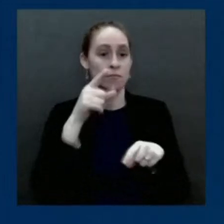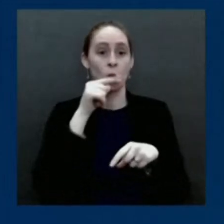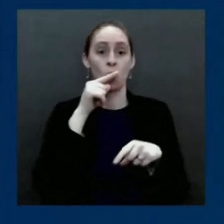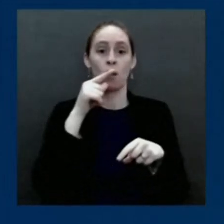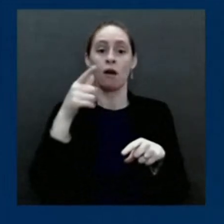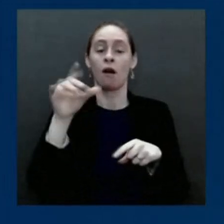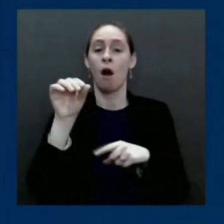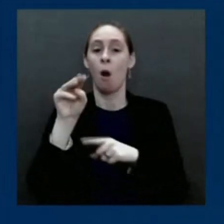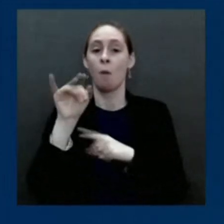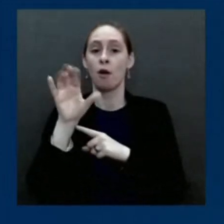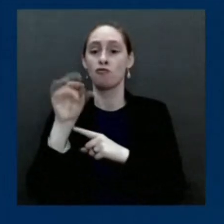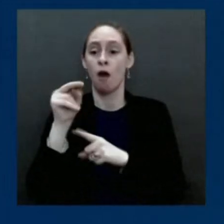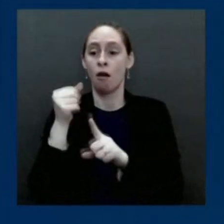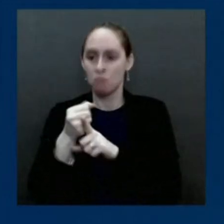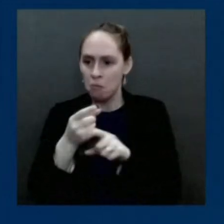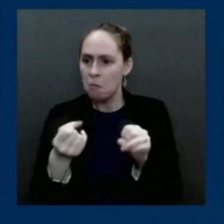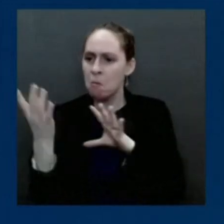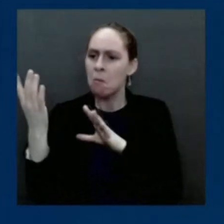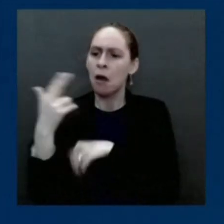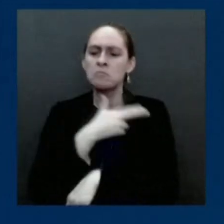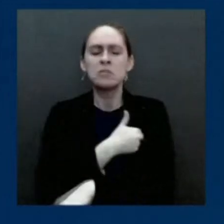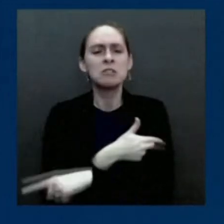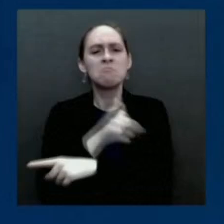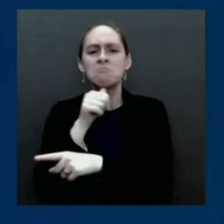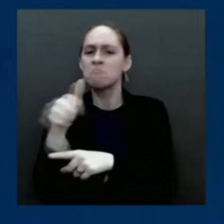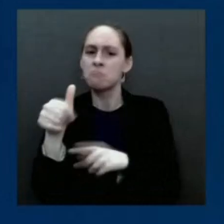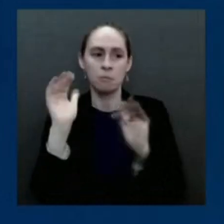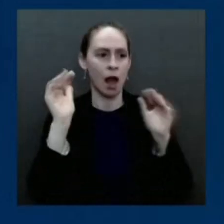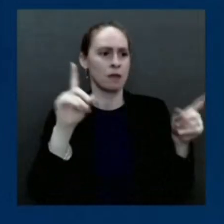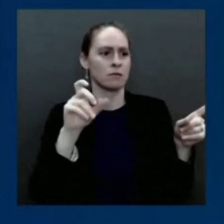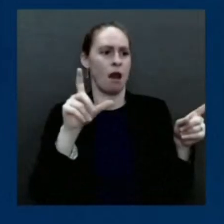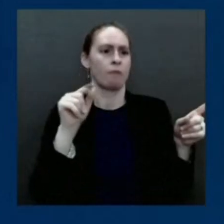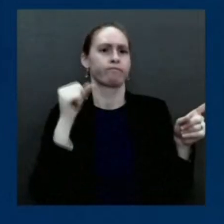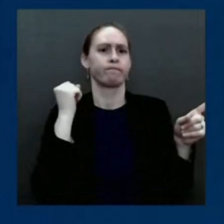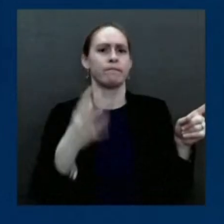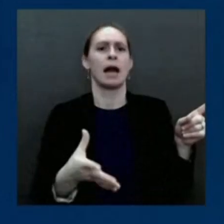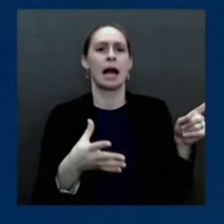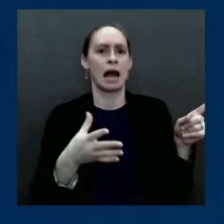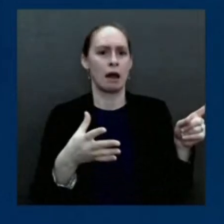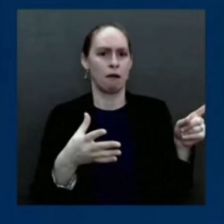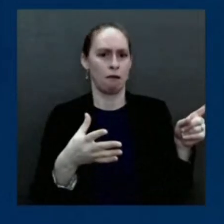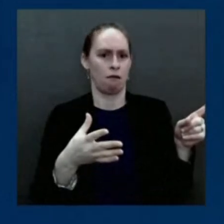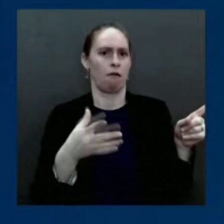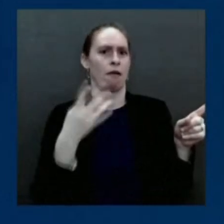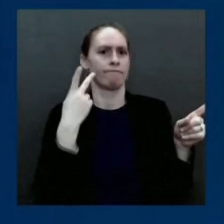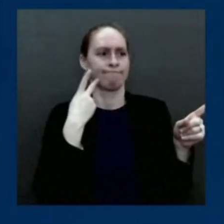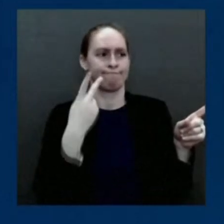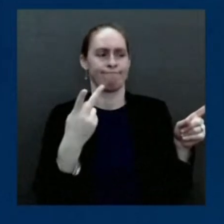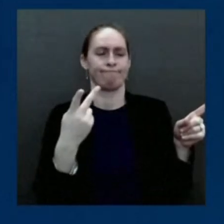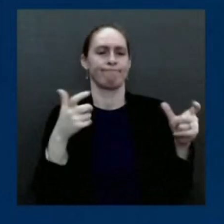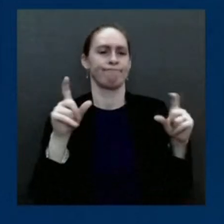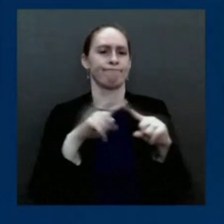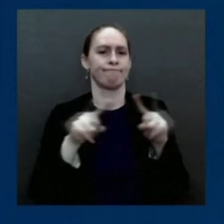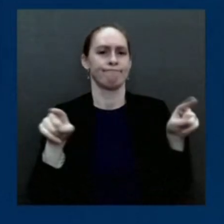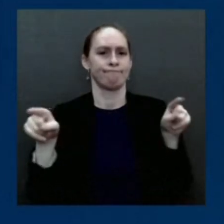IN THE RISK OF HOSPITALIZATION FROM OMICRON COMPARED TO DELTA.